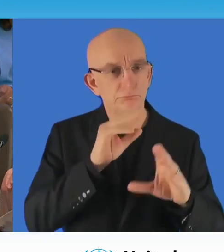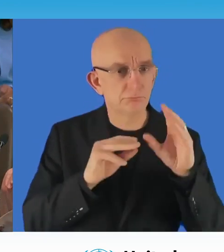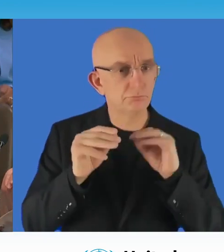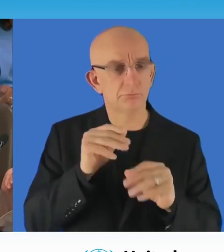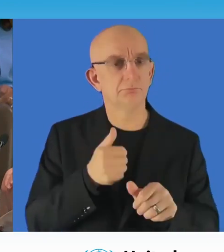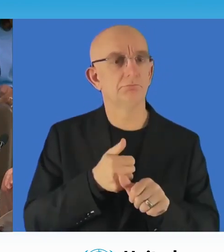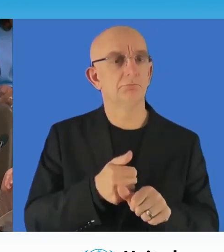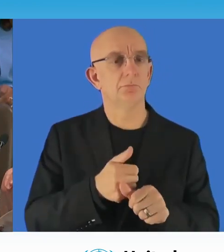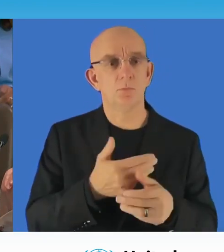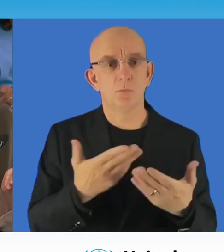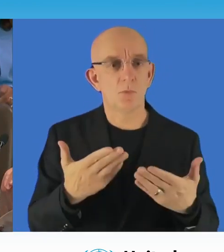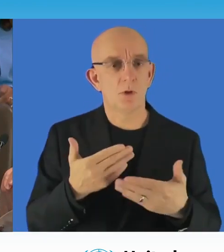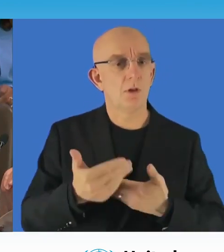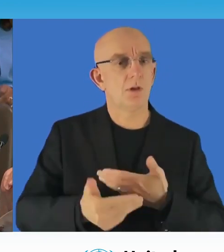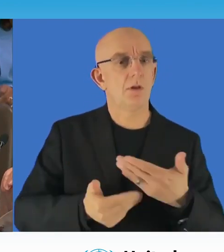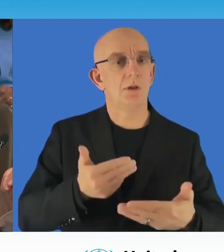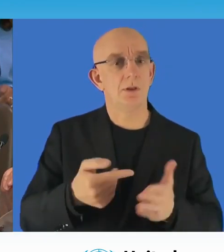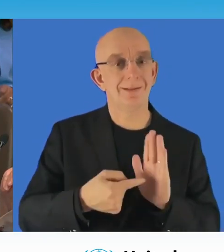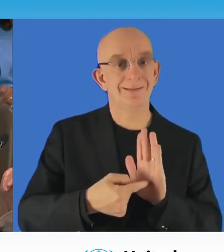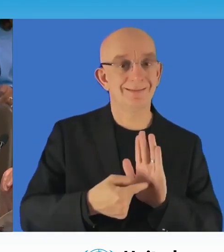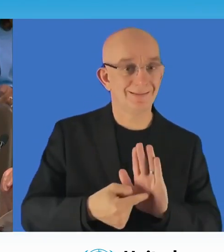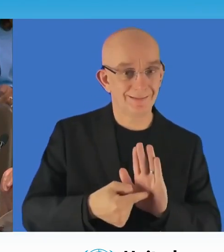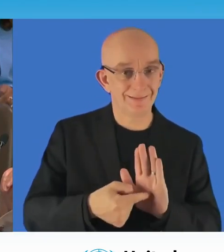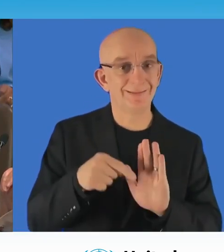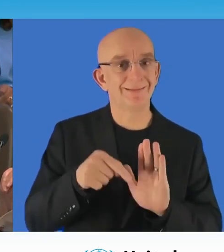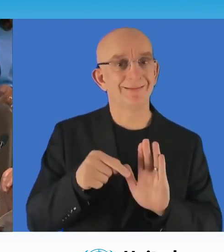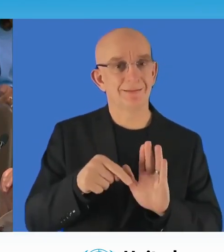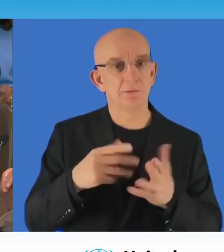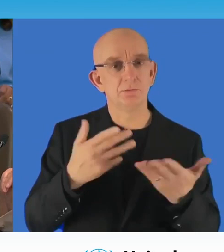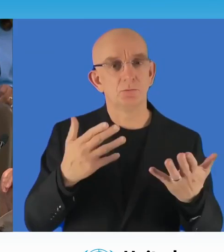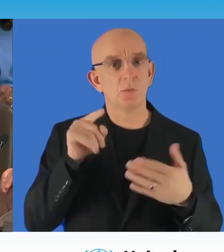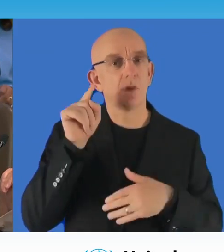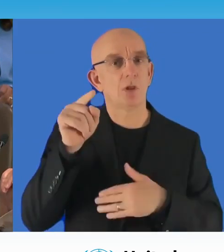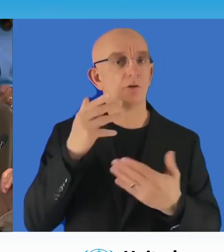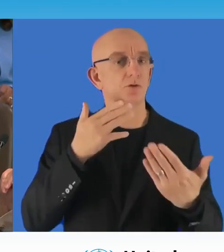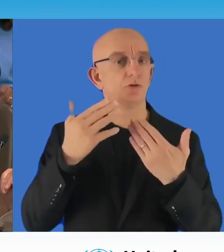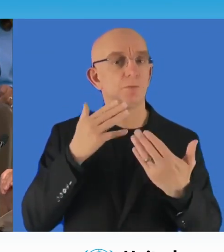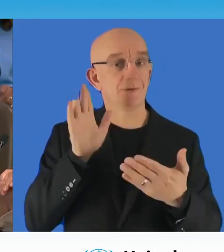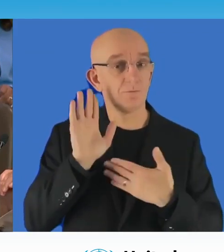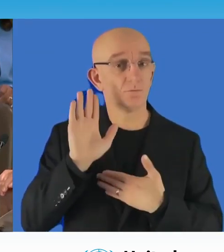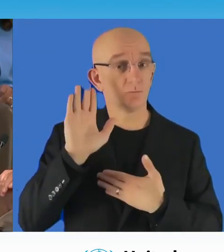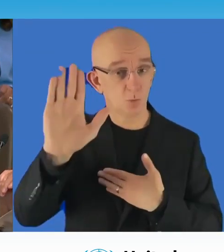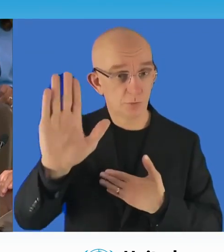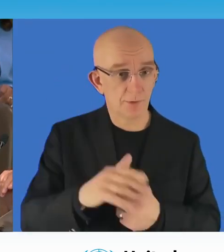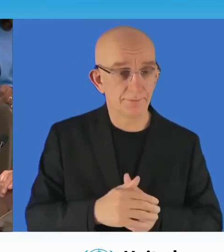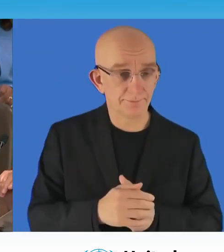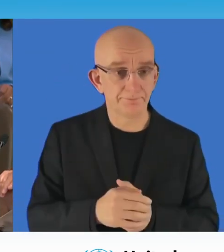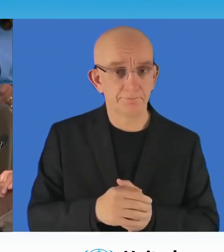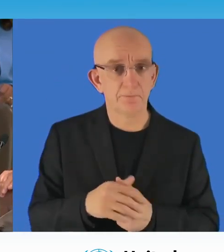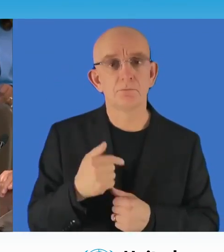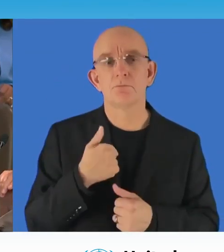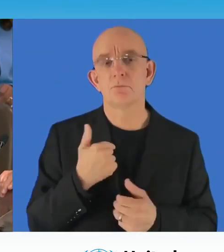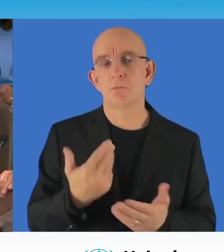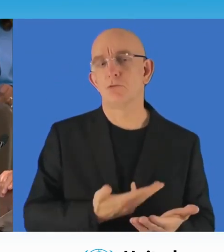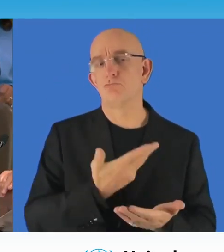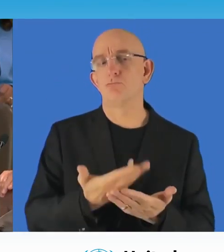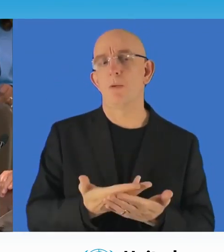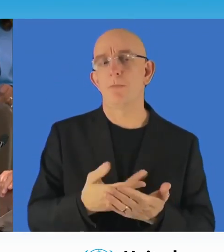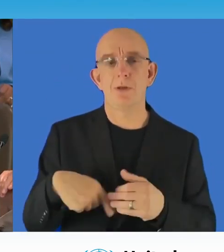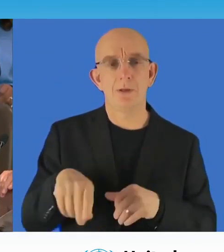recommend evaluate the possibility of encouraging a disseminating the realization of the committee